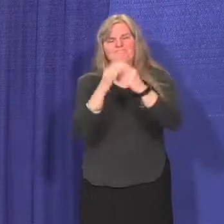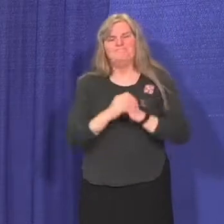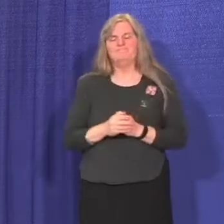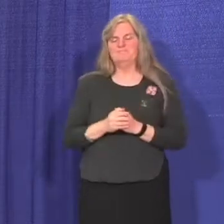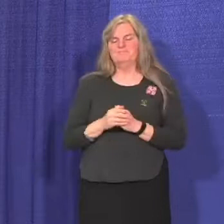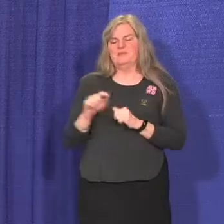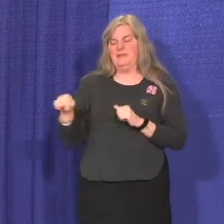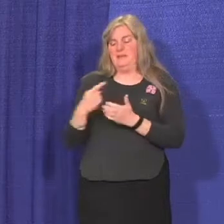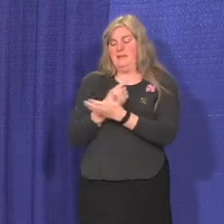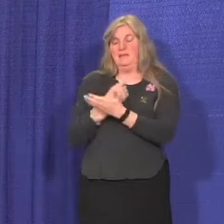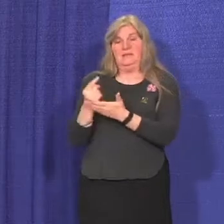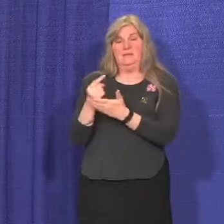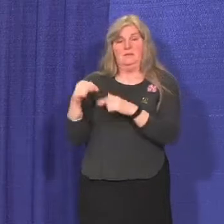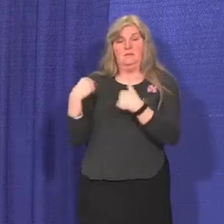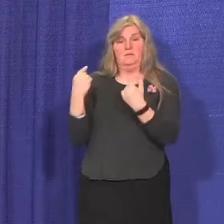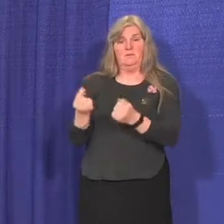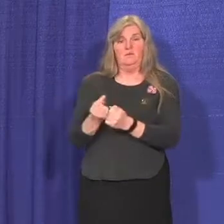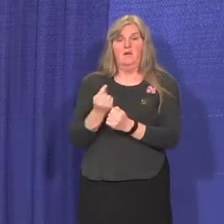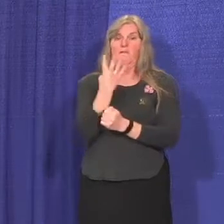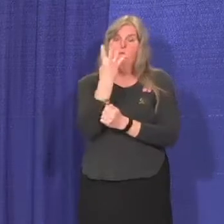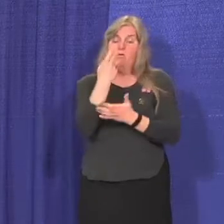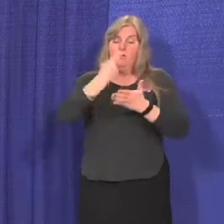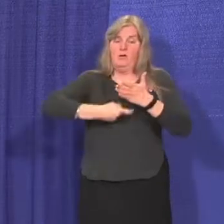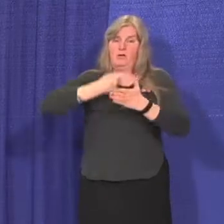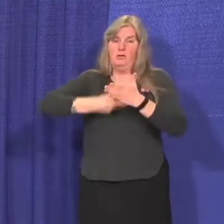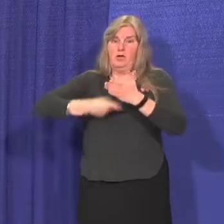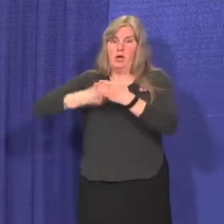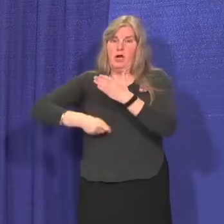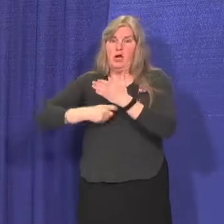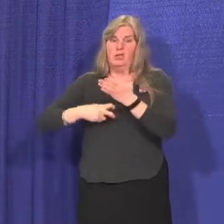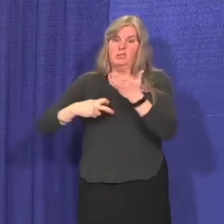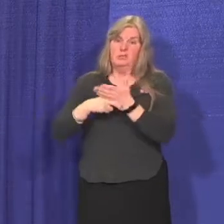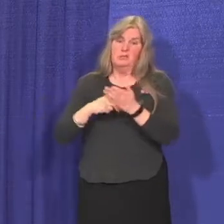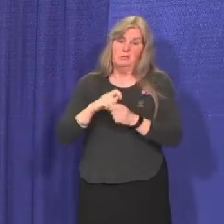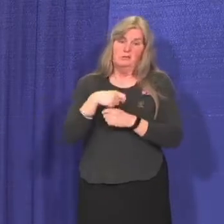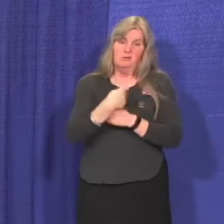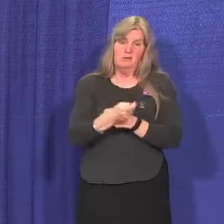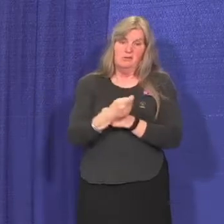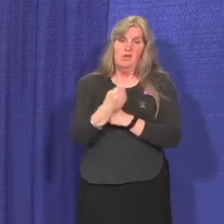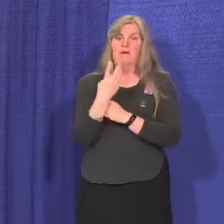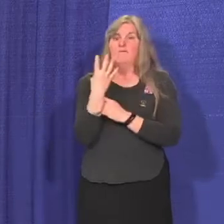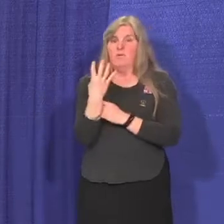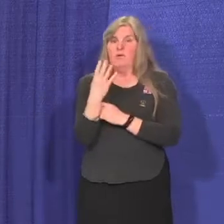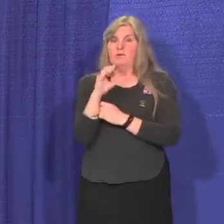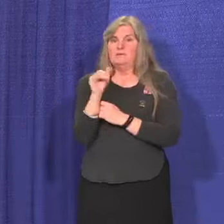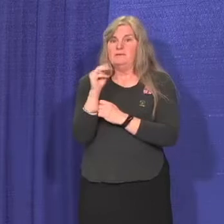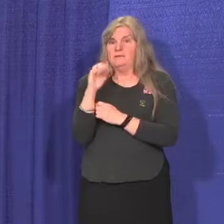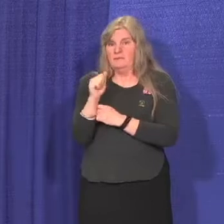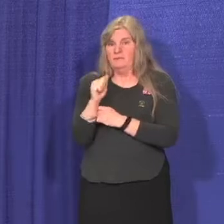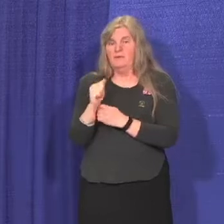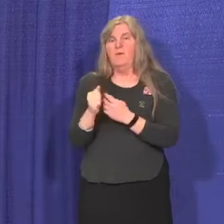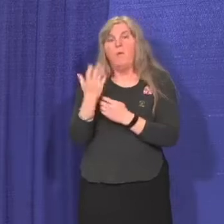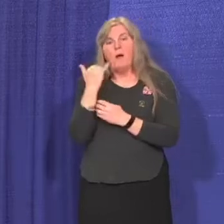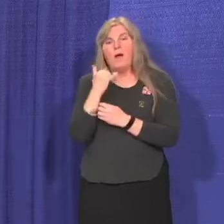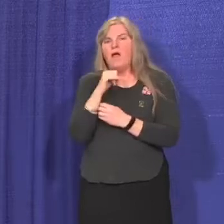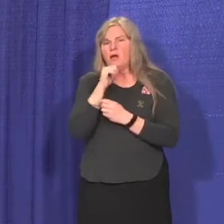that you can take that makes a huge difference when it comes to containing the spread of COVID-19.